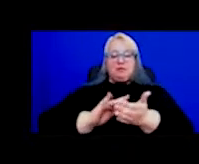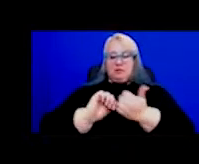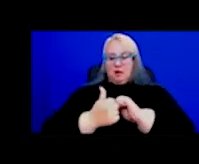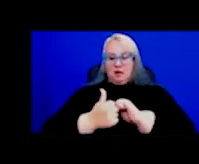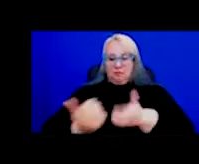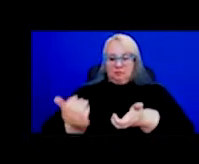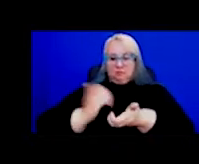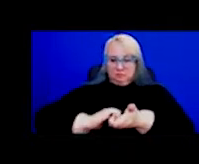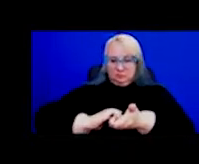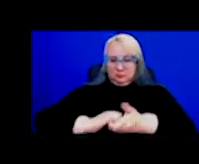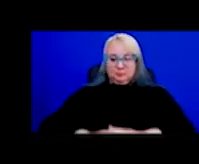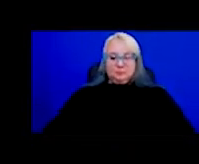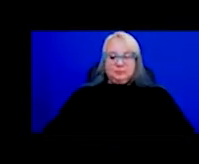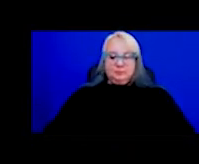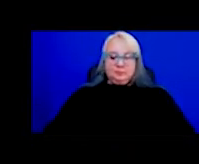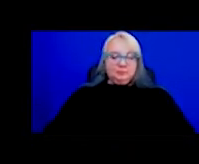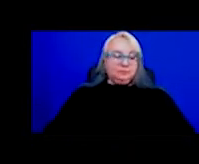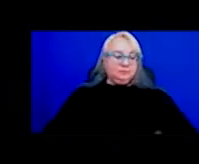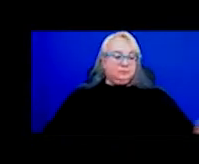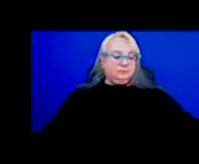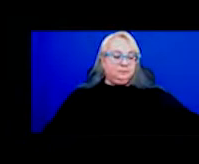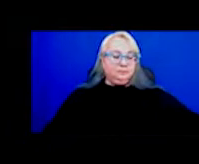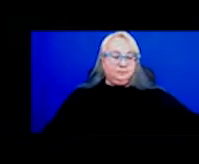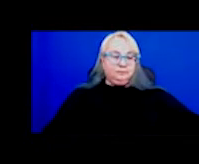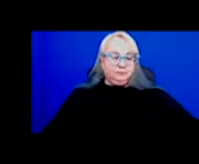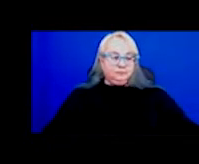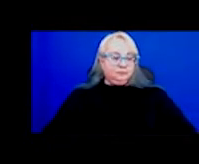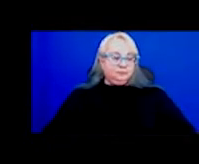I want to acknowledge my family as mentioned we come from a family of traditional Healers.